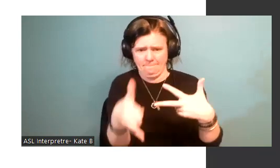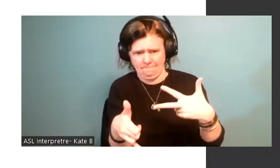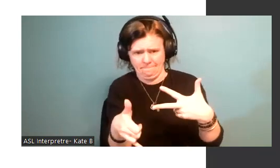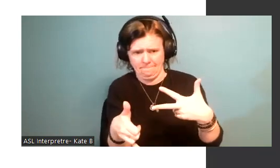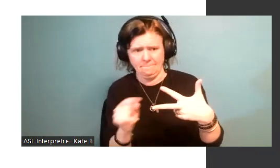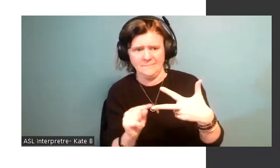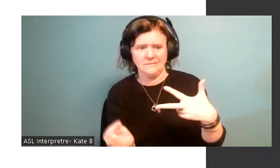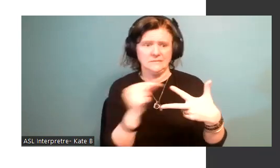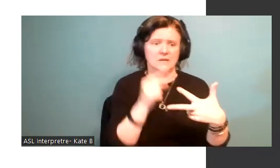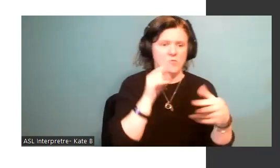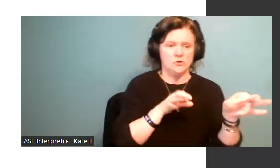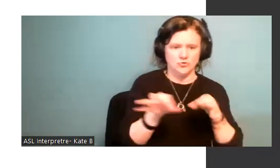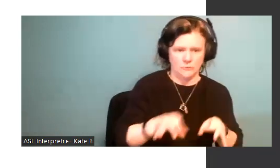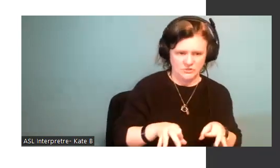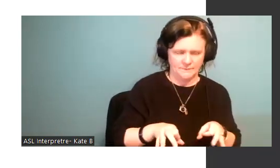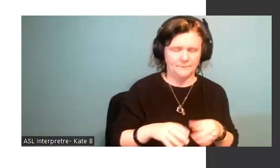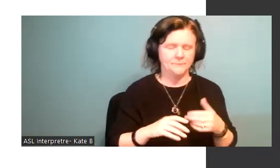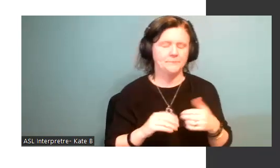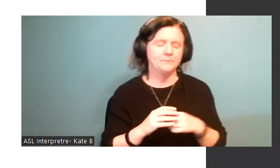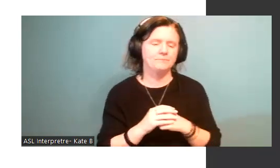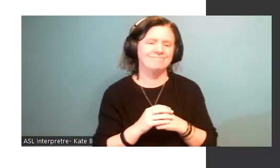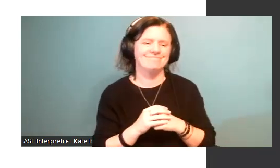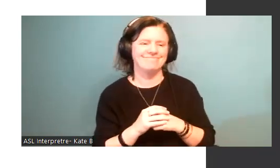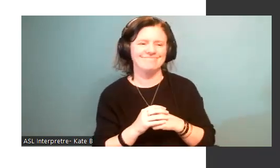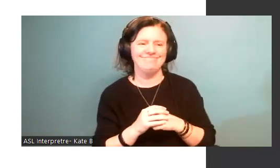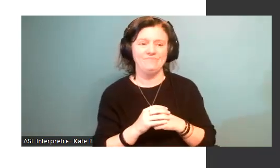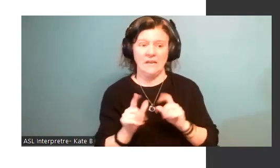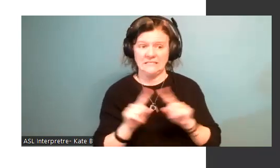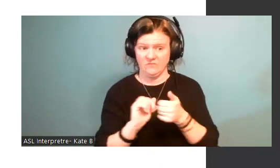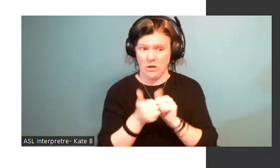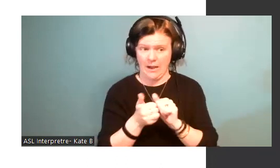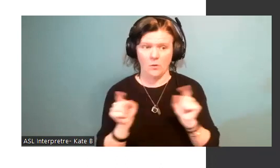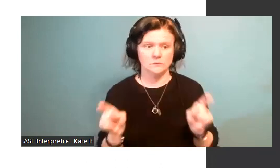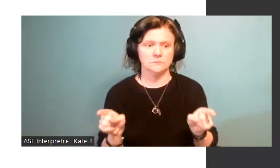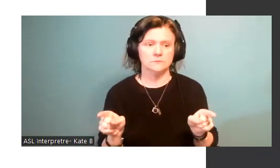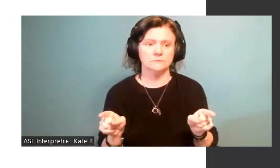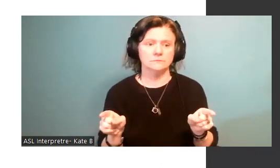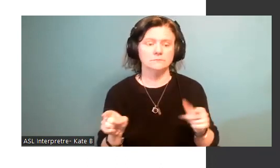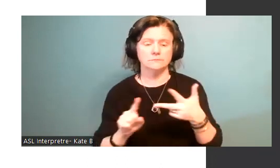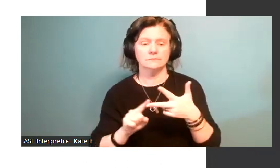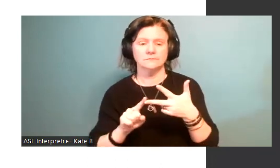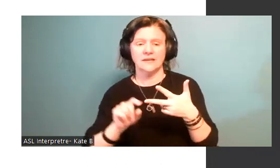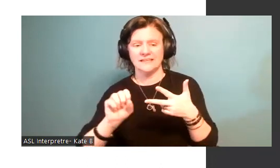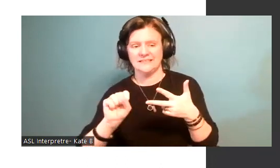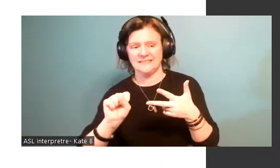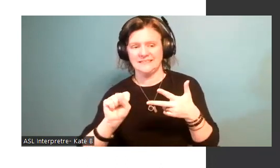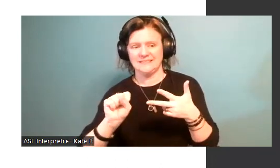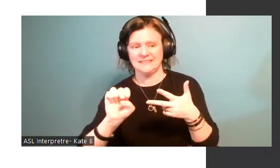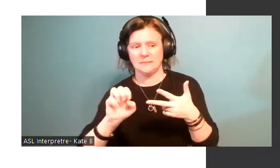Finally, we have ARIA described by. Functionally, it works the same way as ARIA